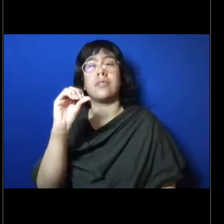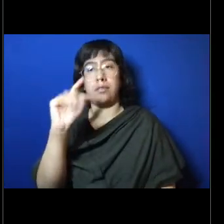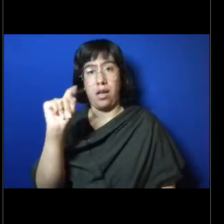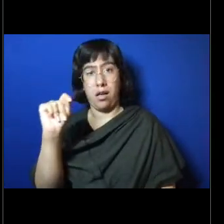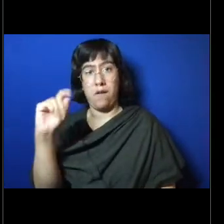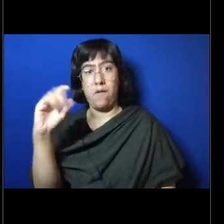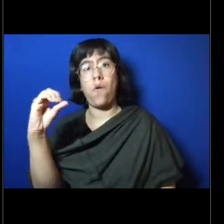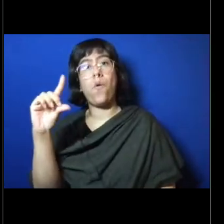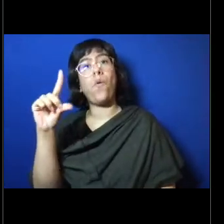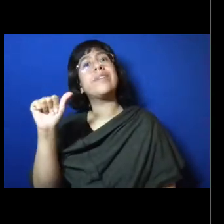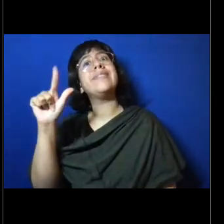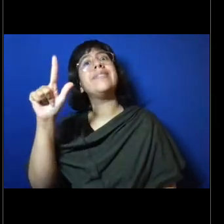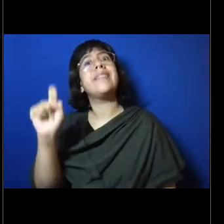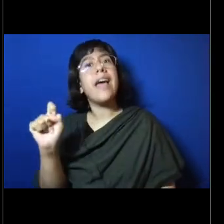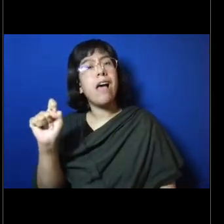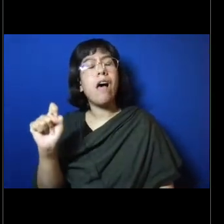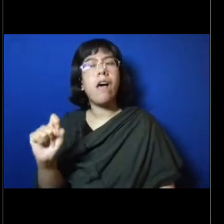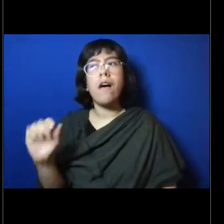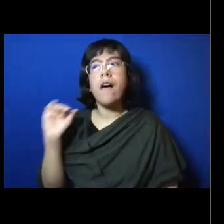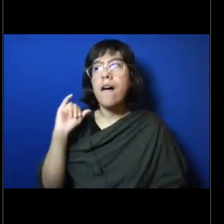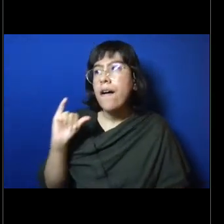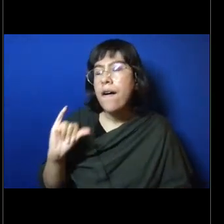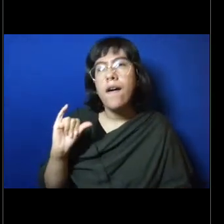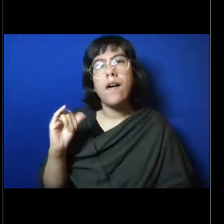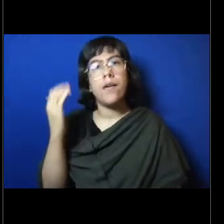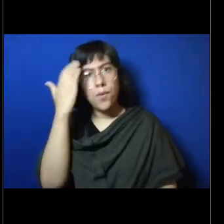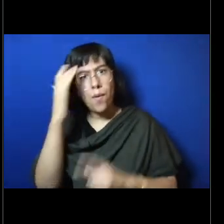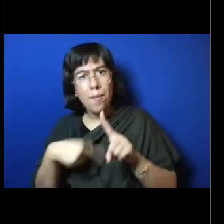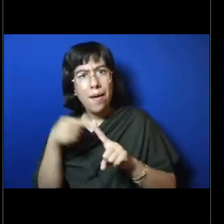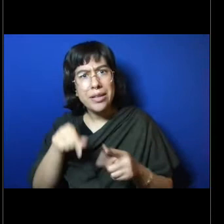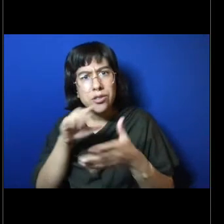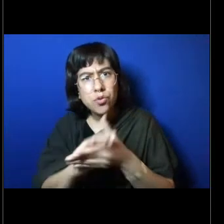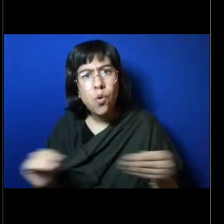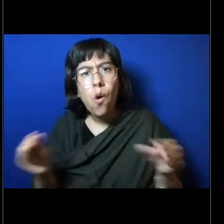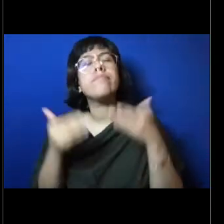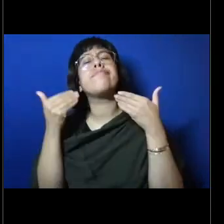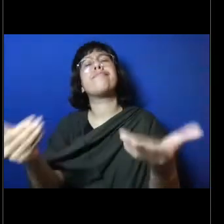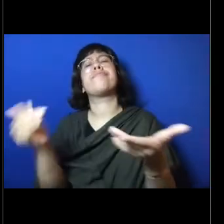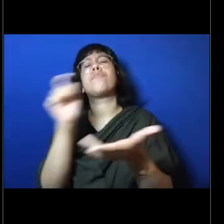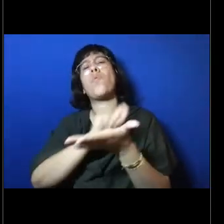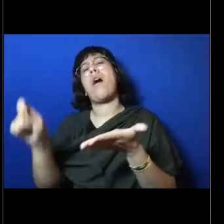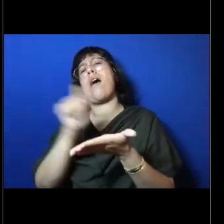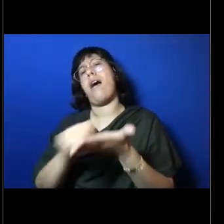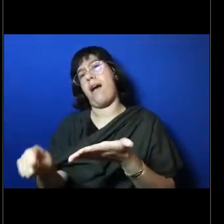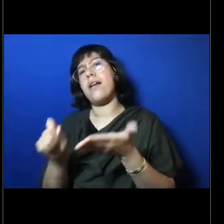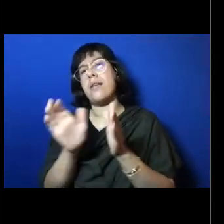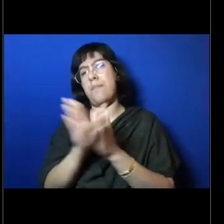and wrote a whole novel about it and that's "The Island of the Blue Dolphin." Some of it is true,